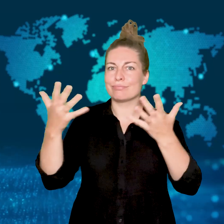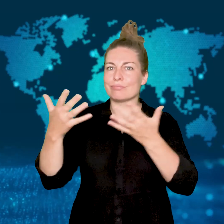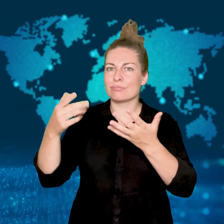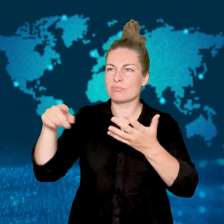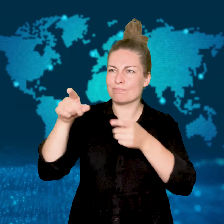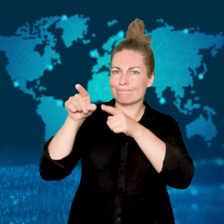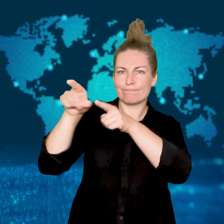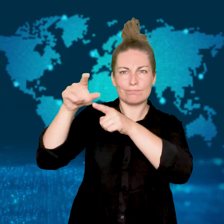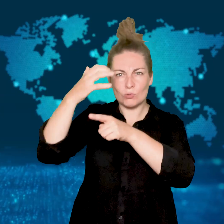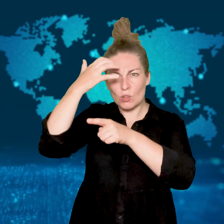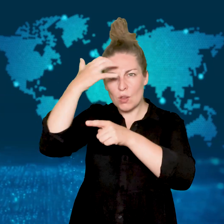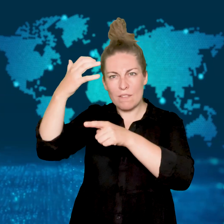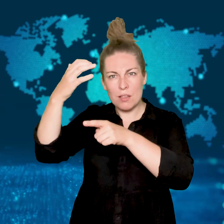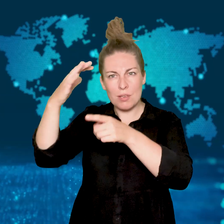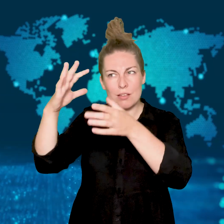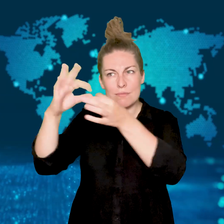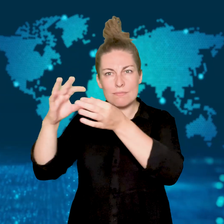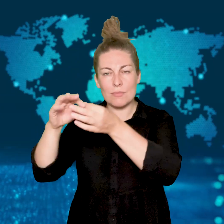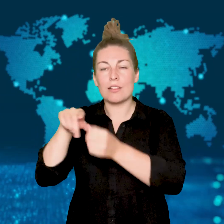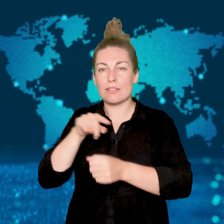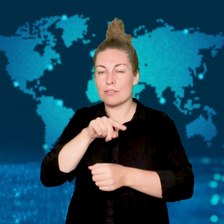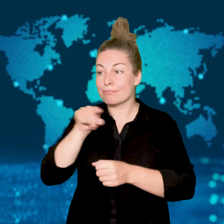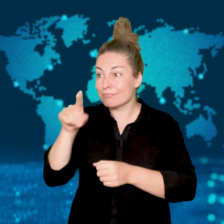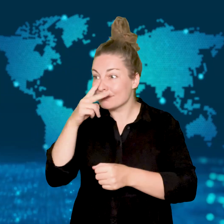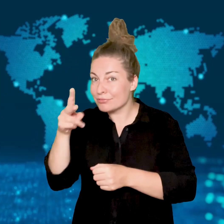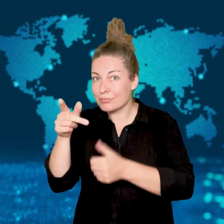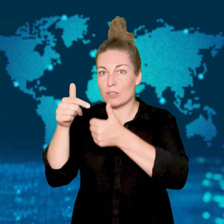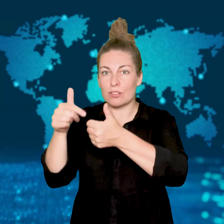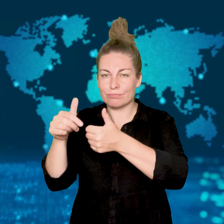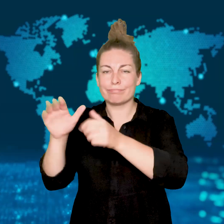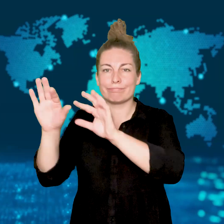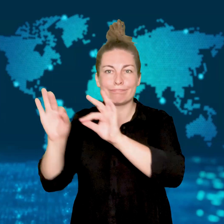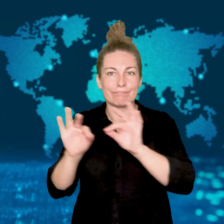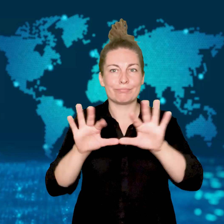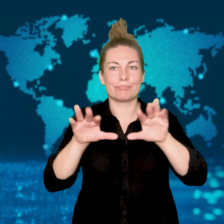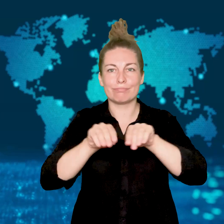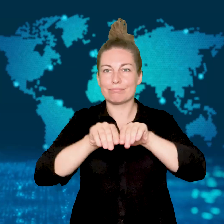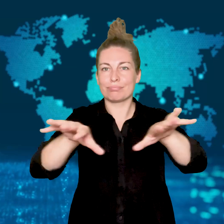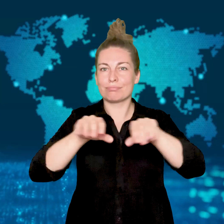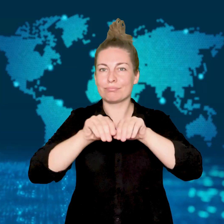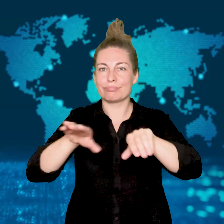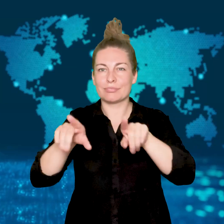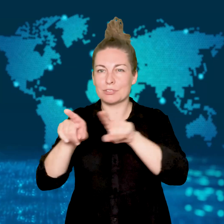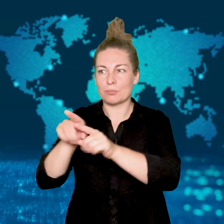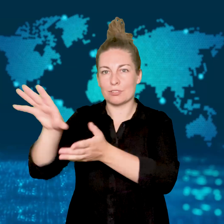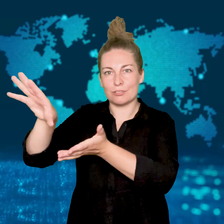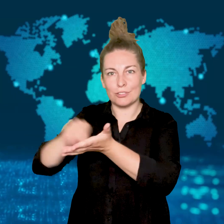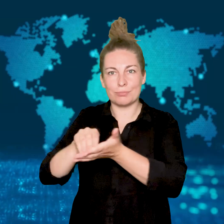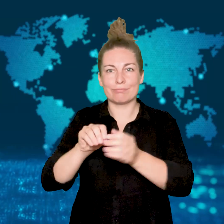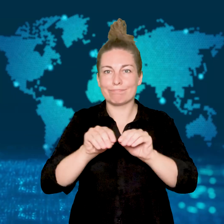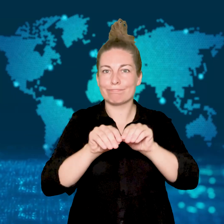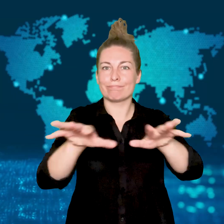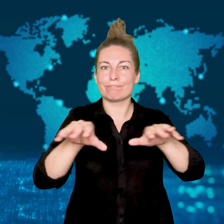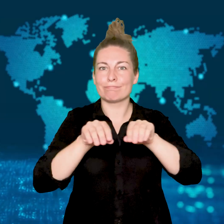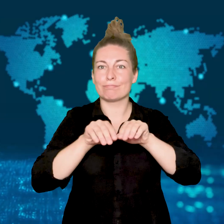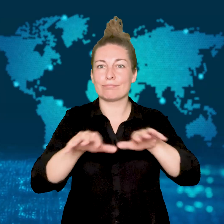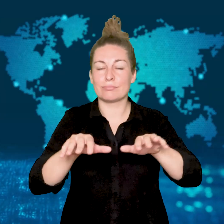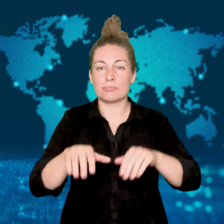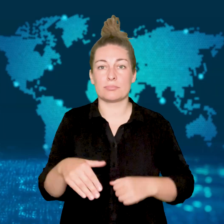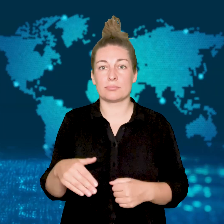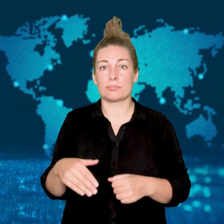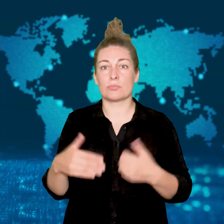Mostly he re-shared posts by other critics of the government.